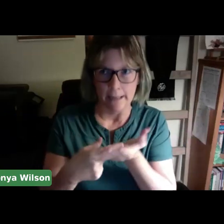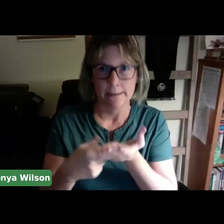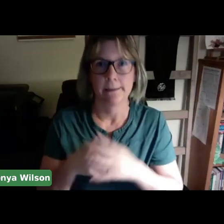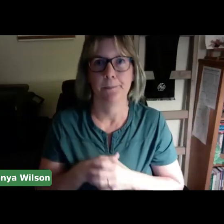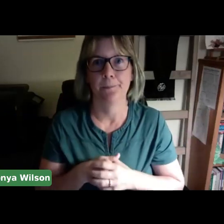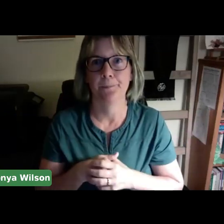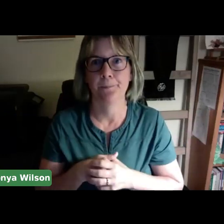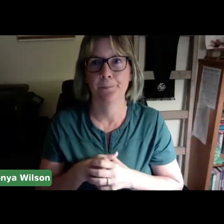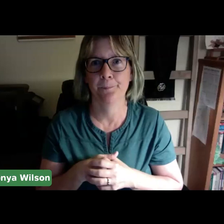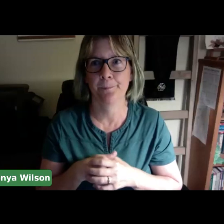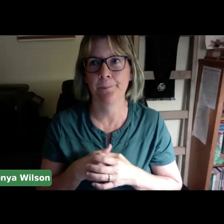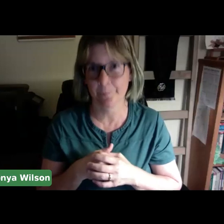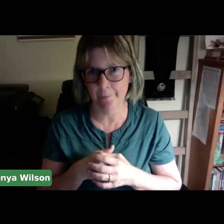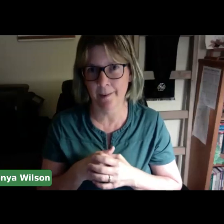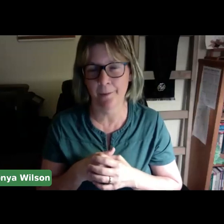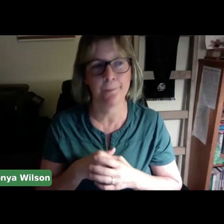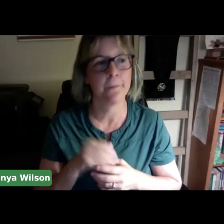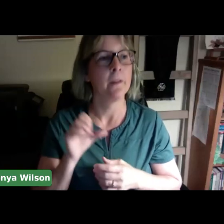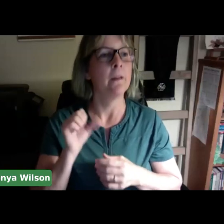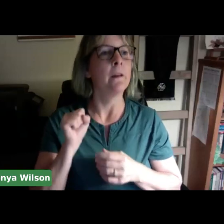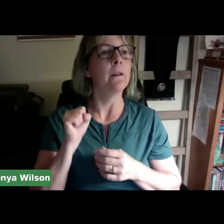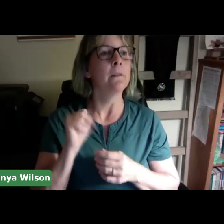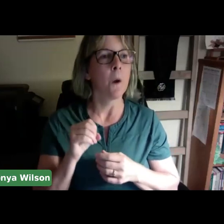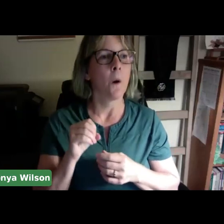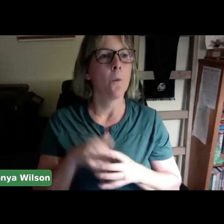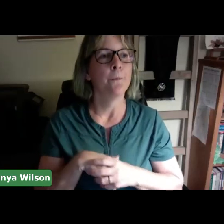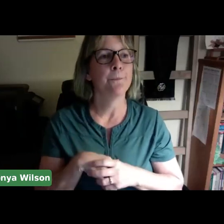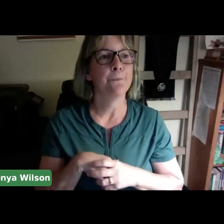without their input. Especially me as a deaf woman.